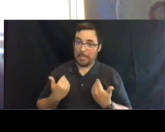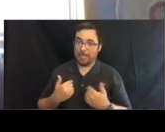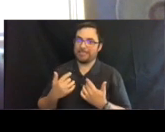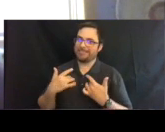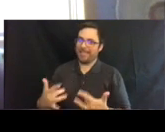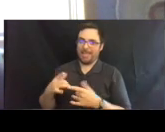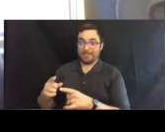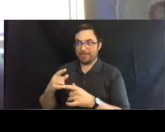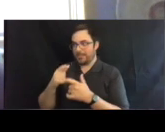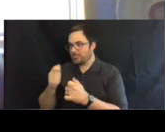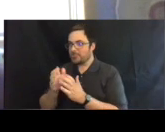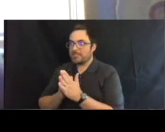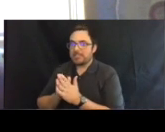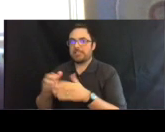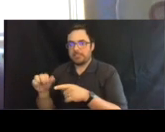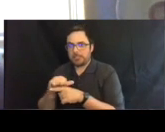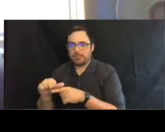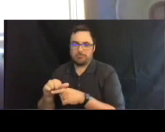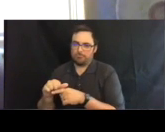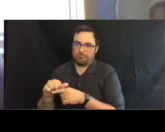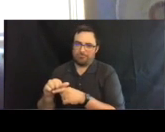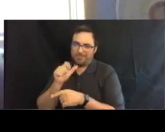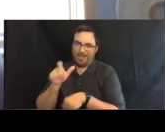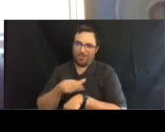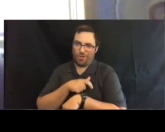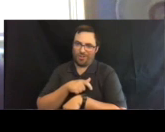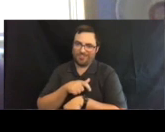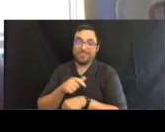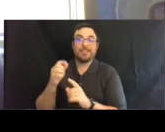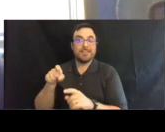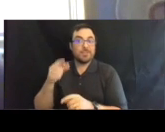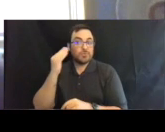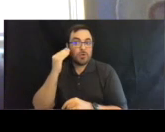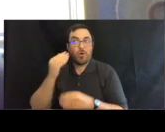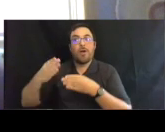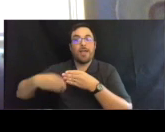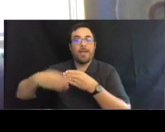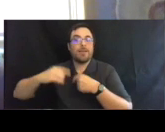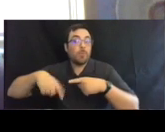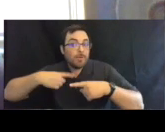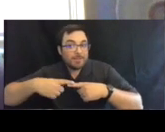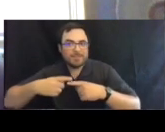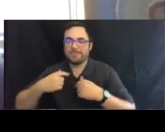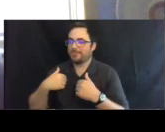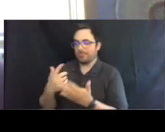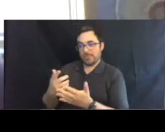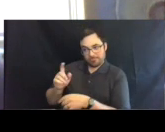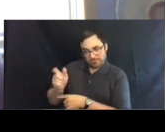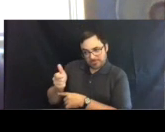kind of activity quickly unless they know when it will end. So if you're going to plan 10 minutes on this, you want to have 10